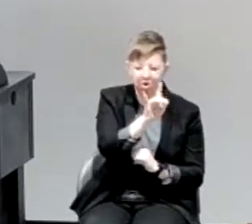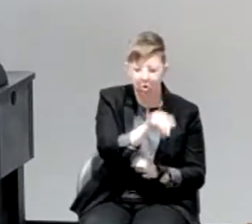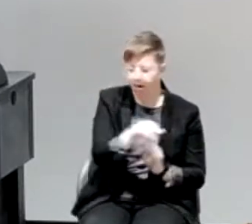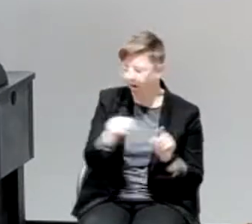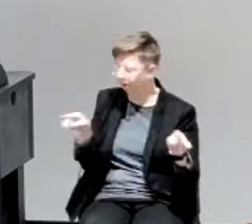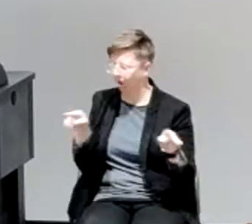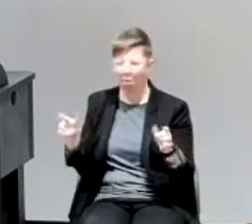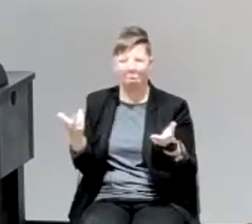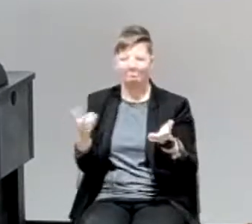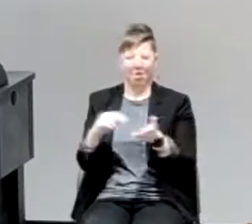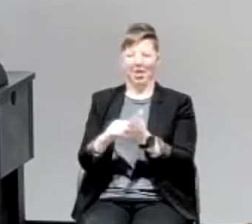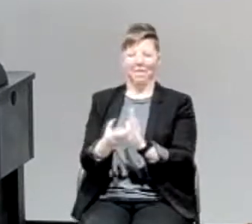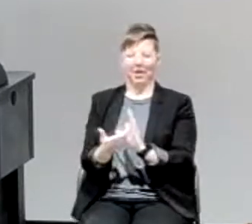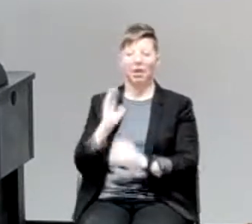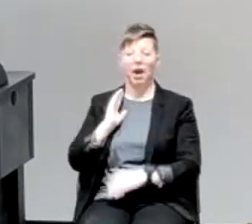something really convoluted about a term